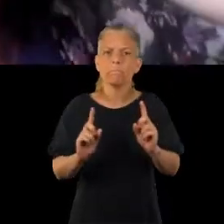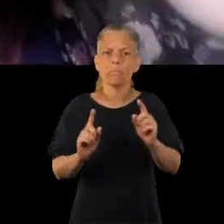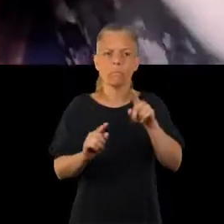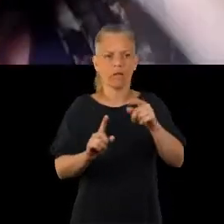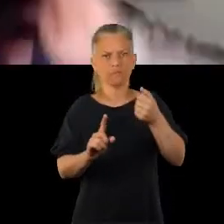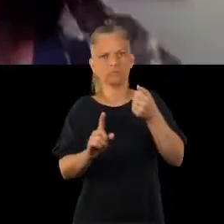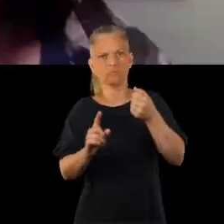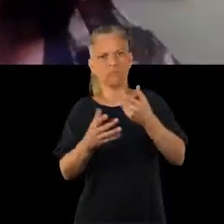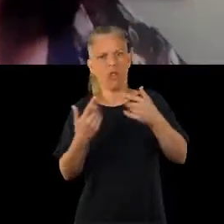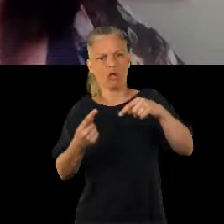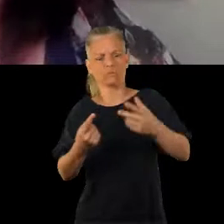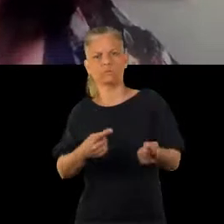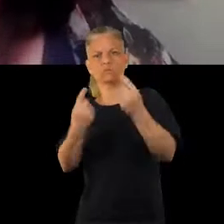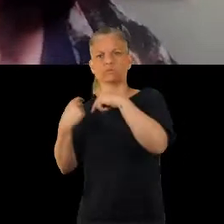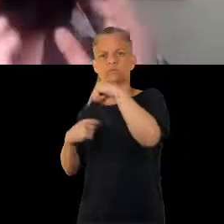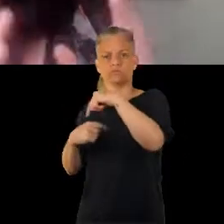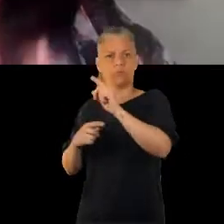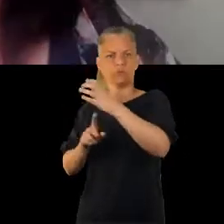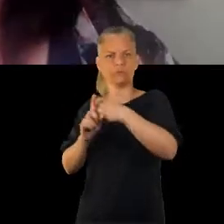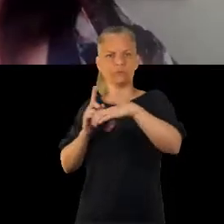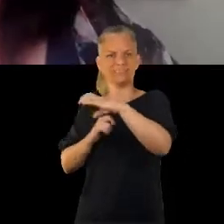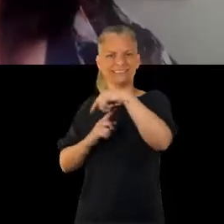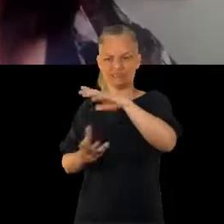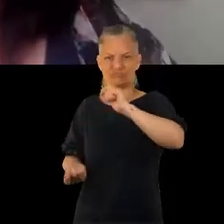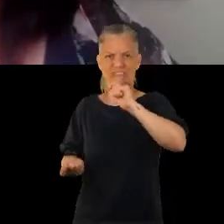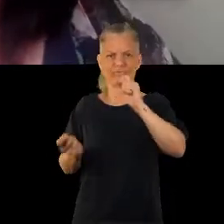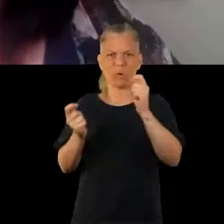through Health Education England and I think if you look at that it;s really difficult to see